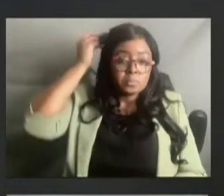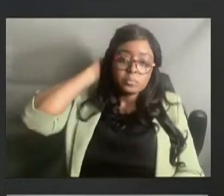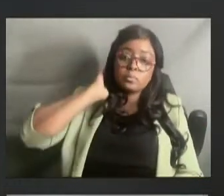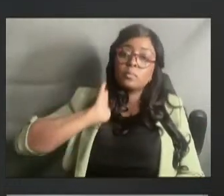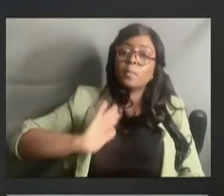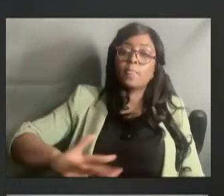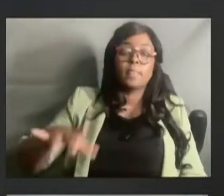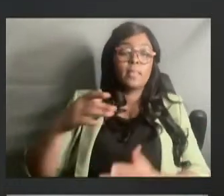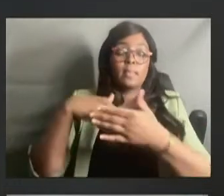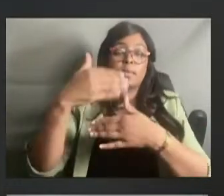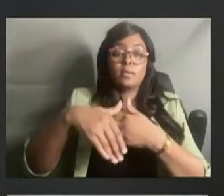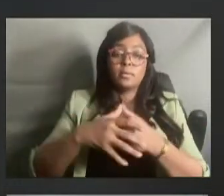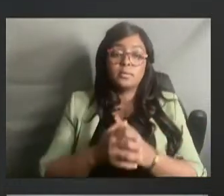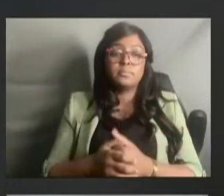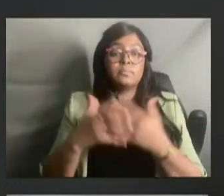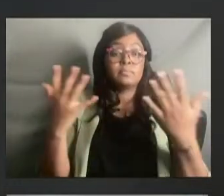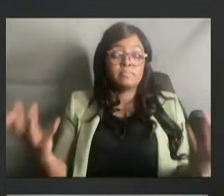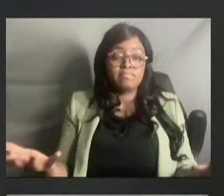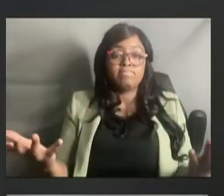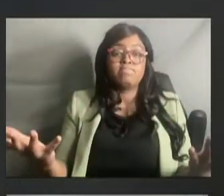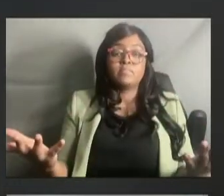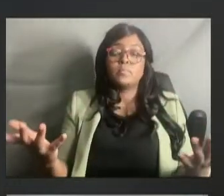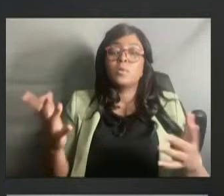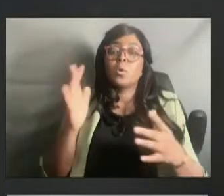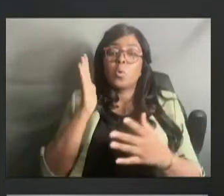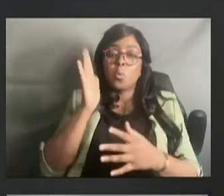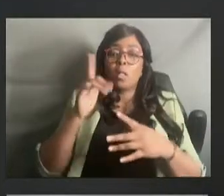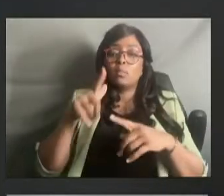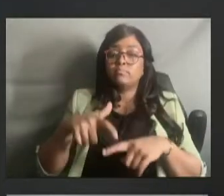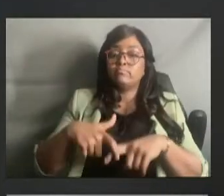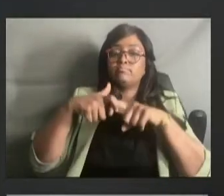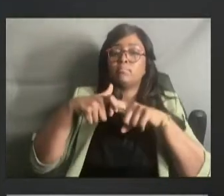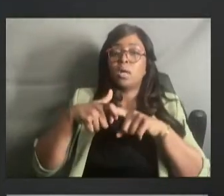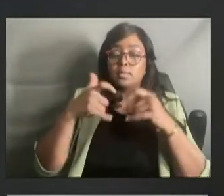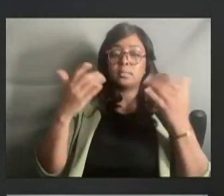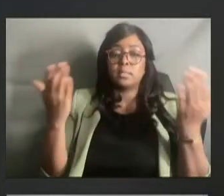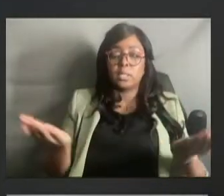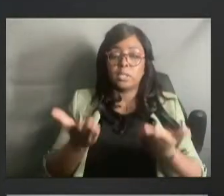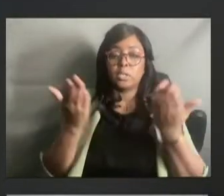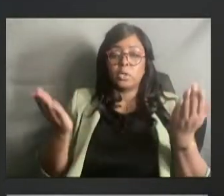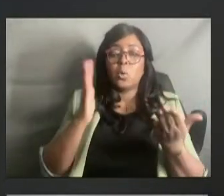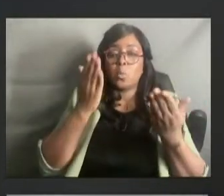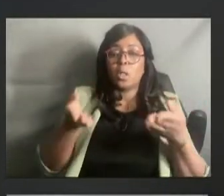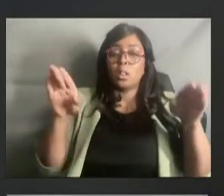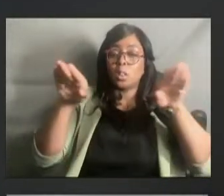know what what matters to you.